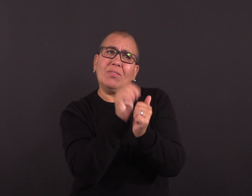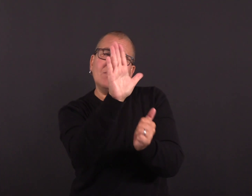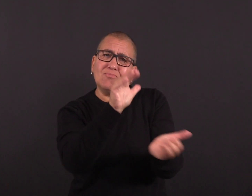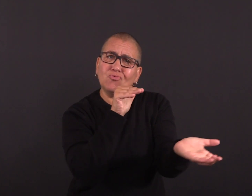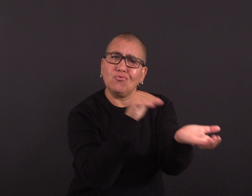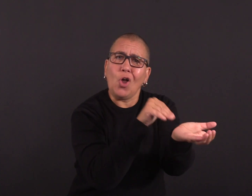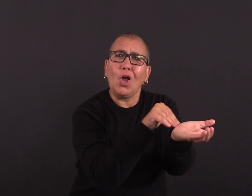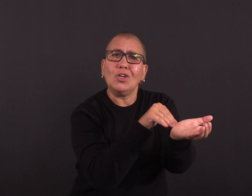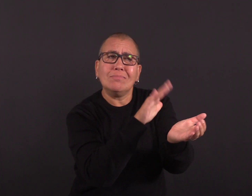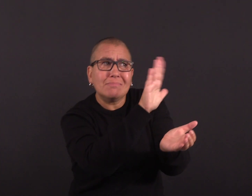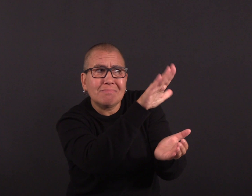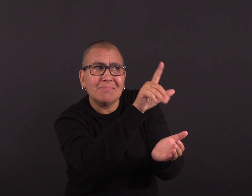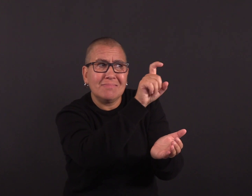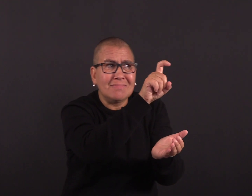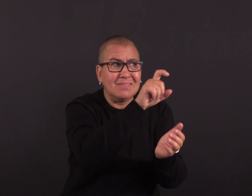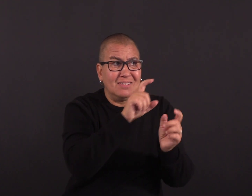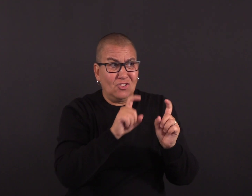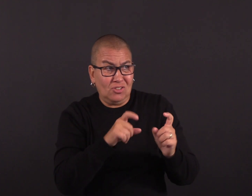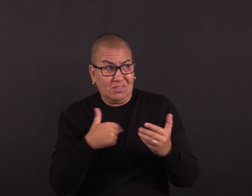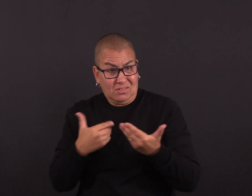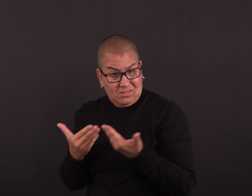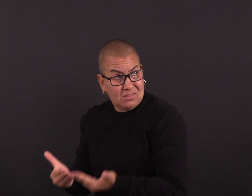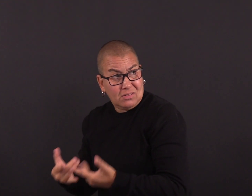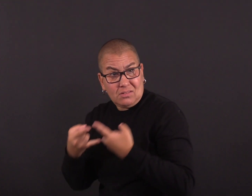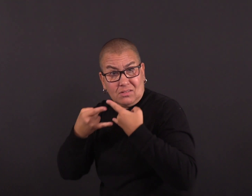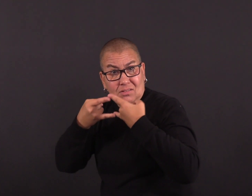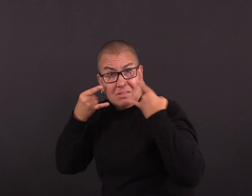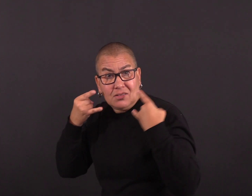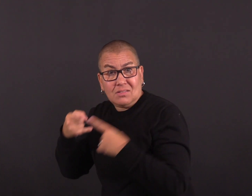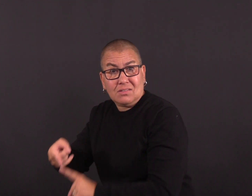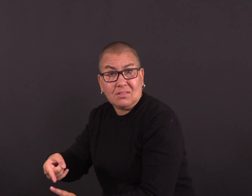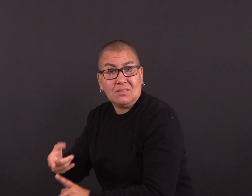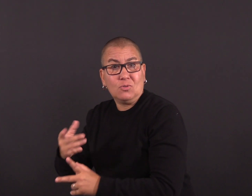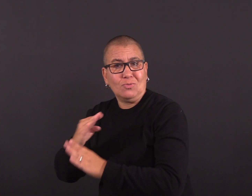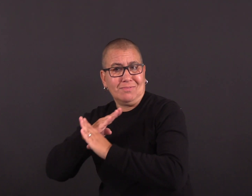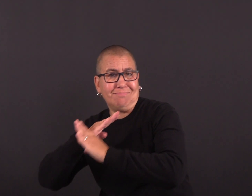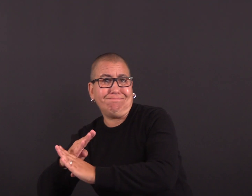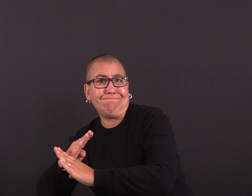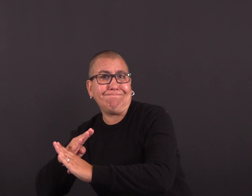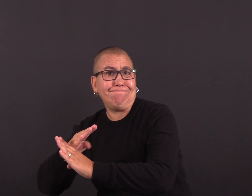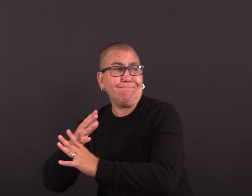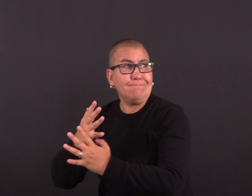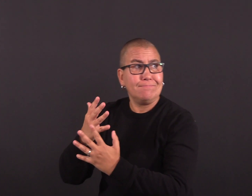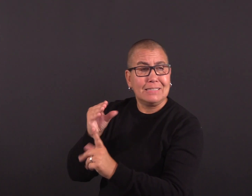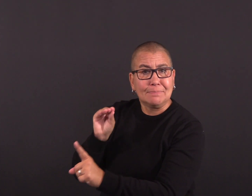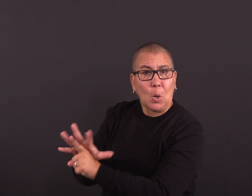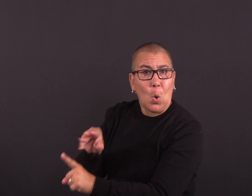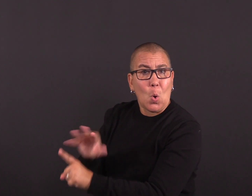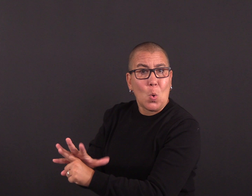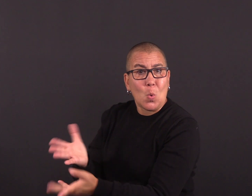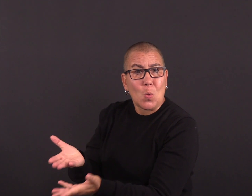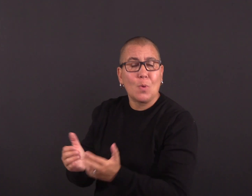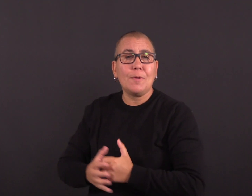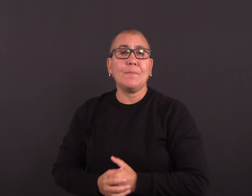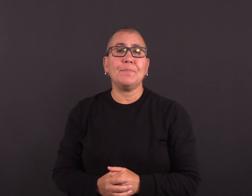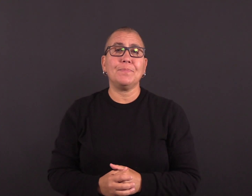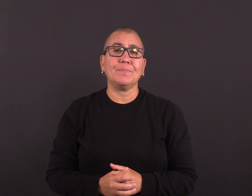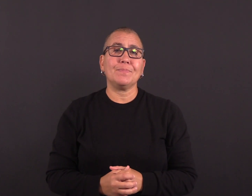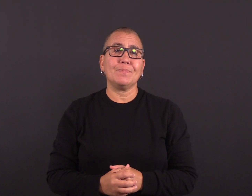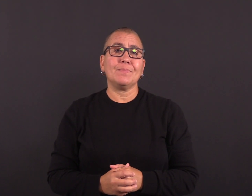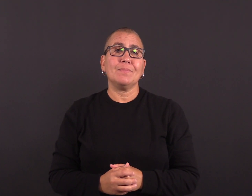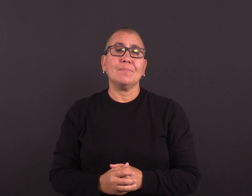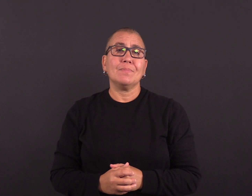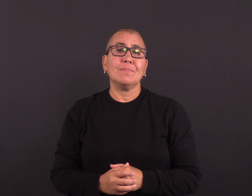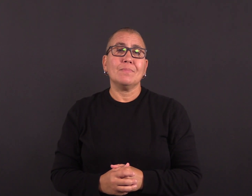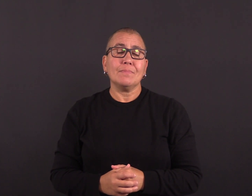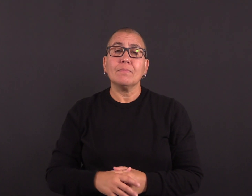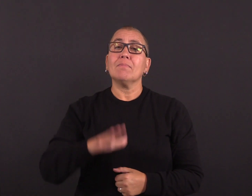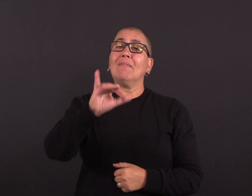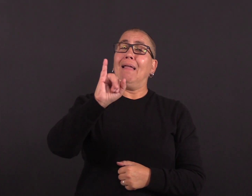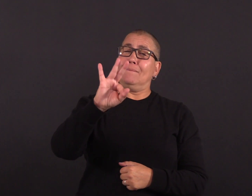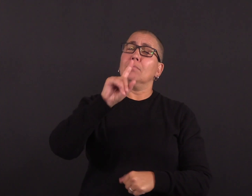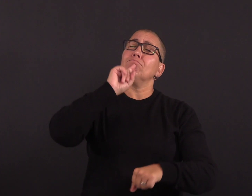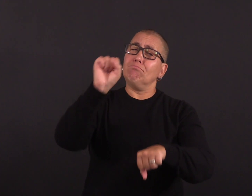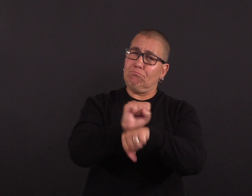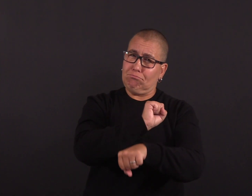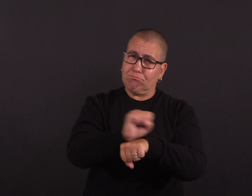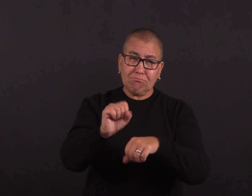and not to go back to virtual learning.” “We learned from the pandemic that kids